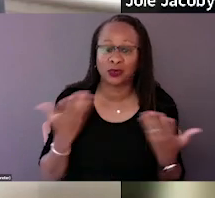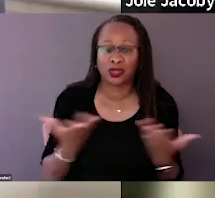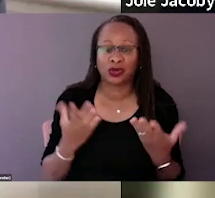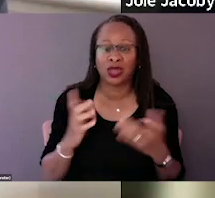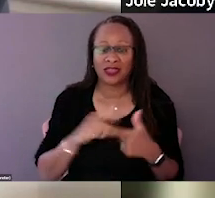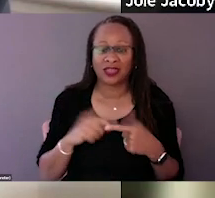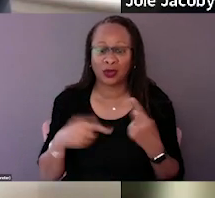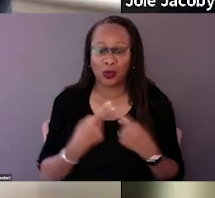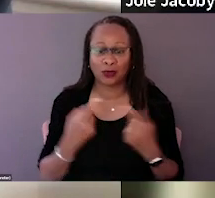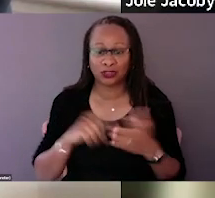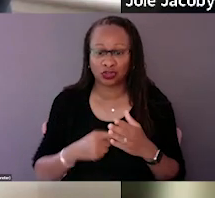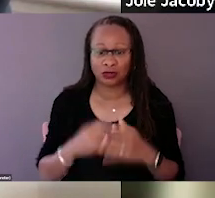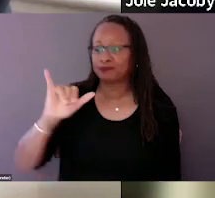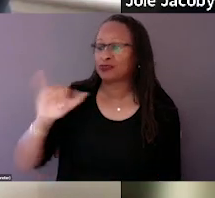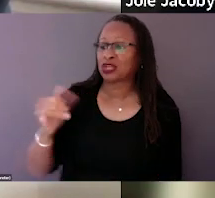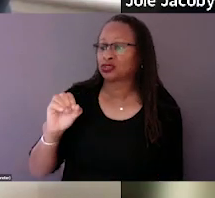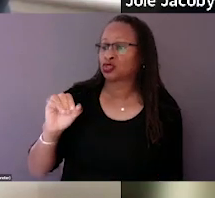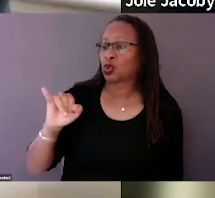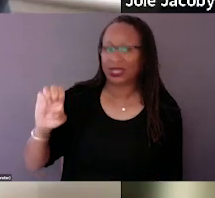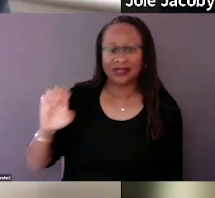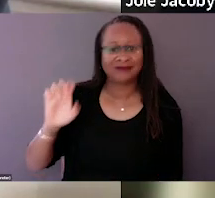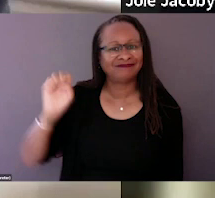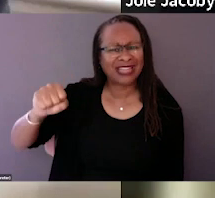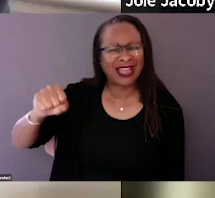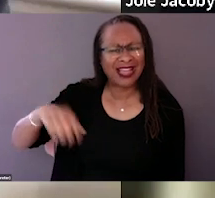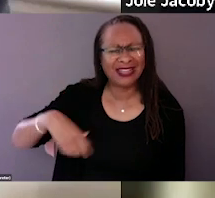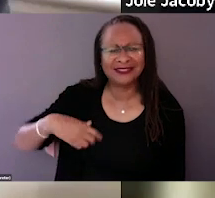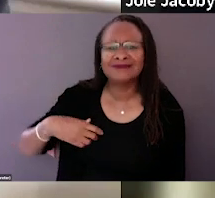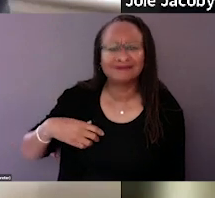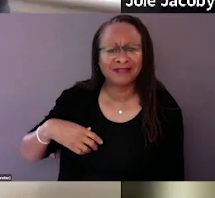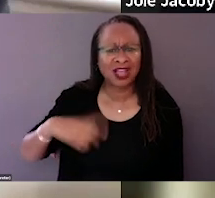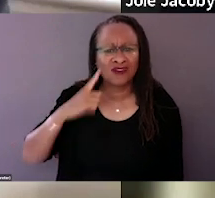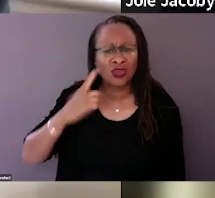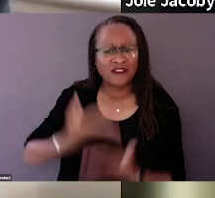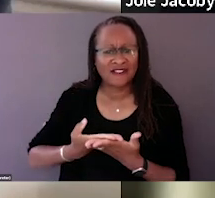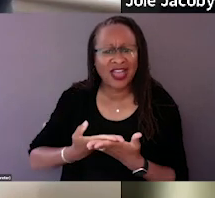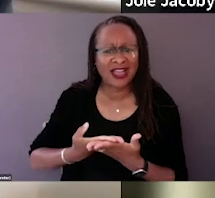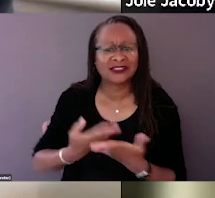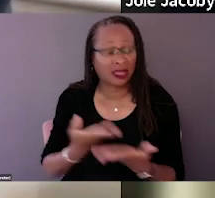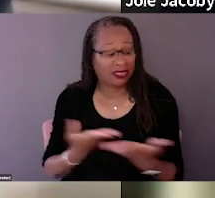Yeah, just to the fact that things were changing so much in the moment